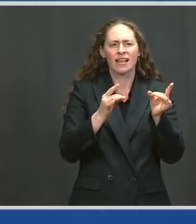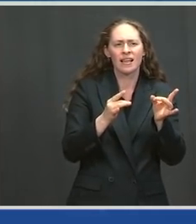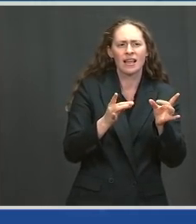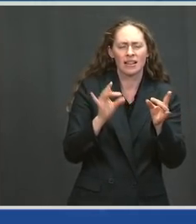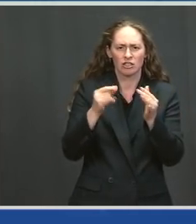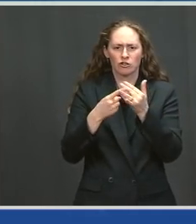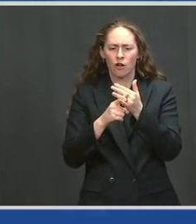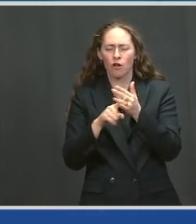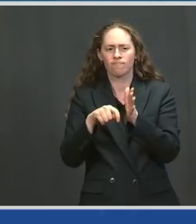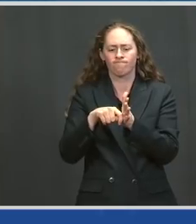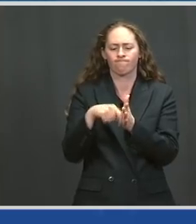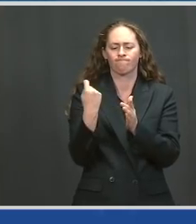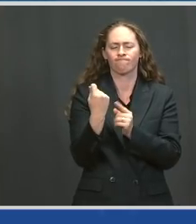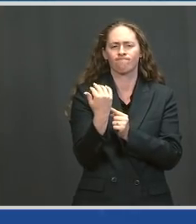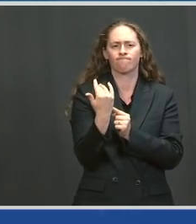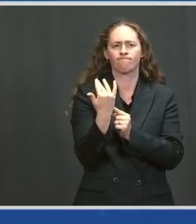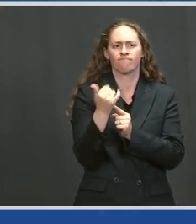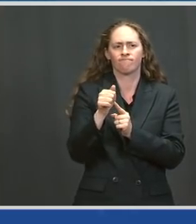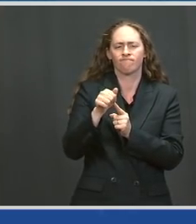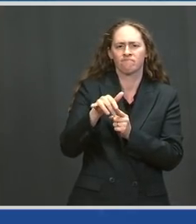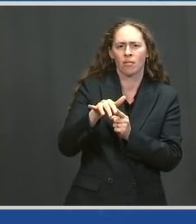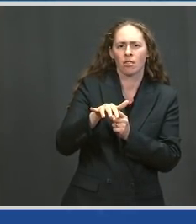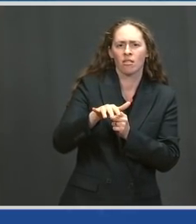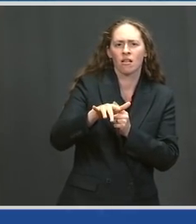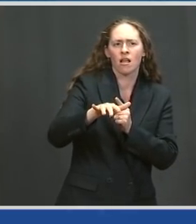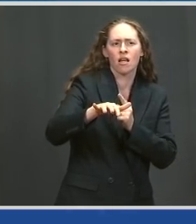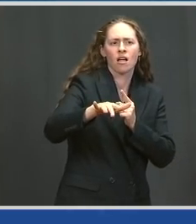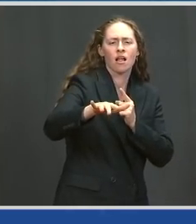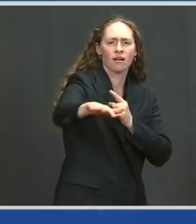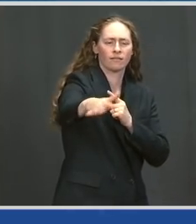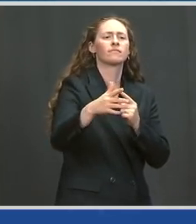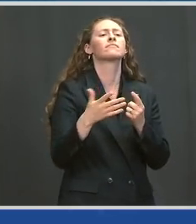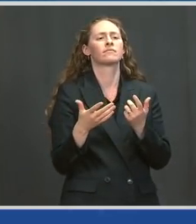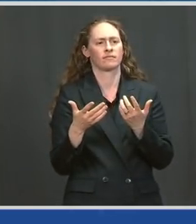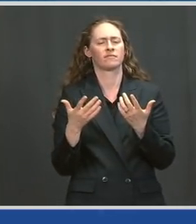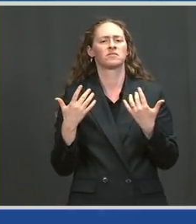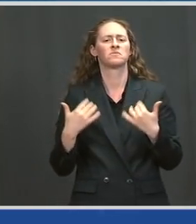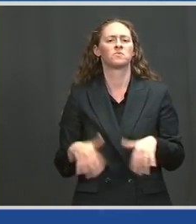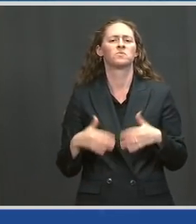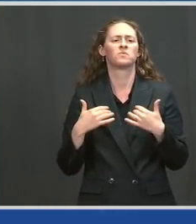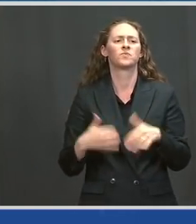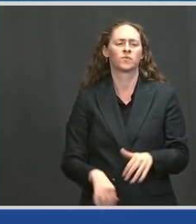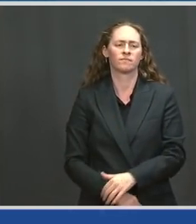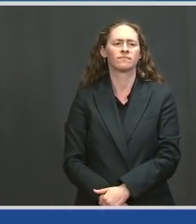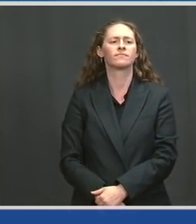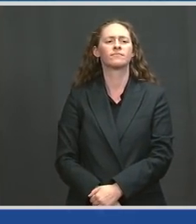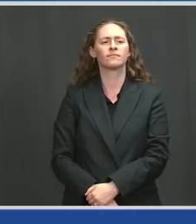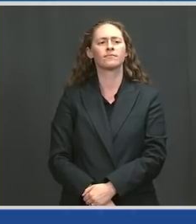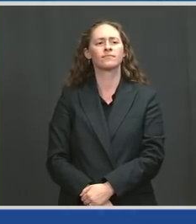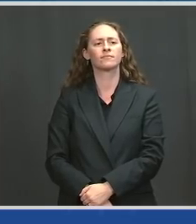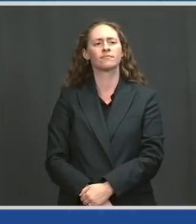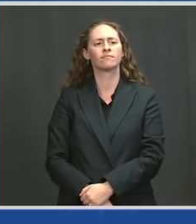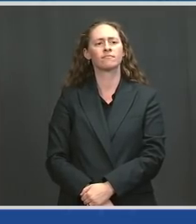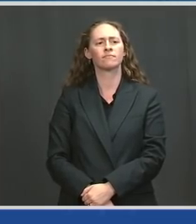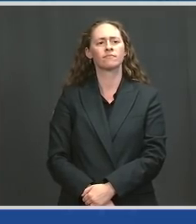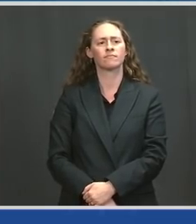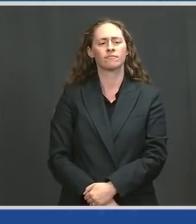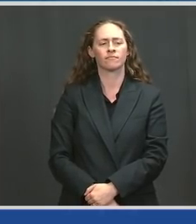It was an innocent interaction that turned into a terrible,